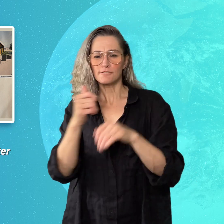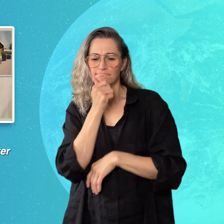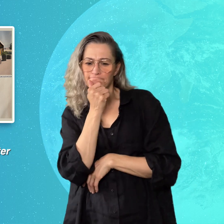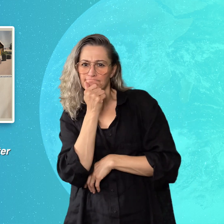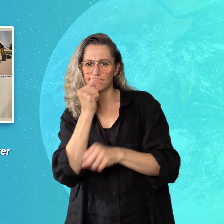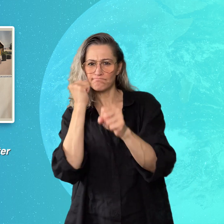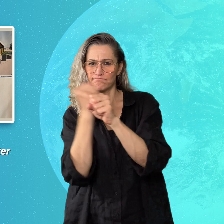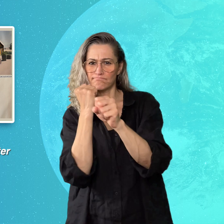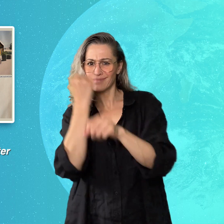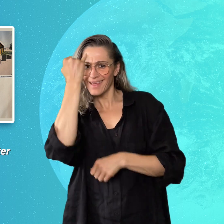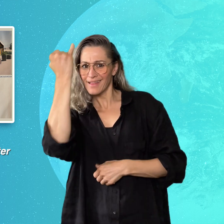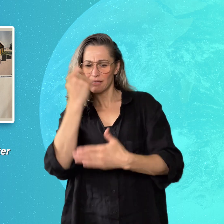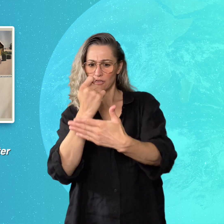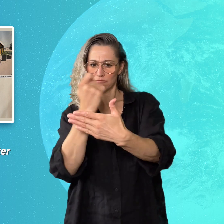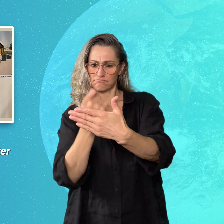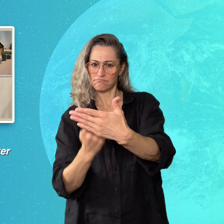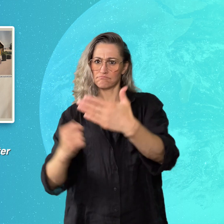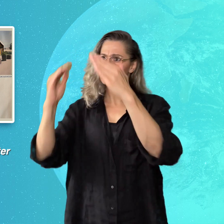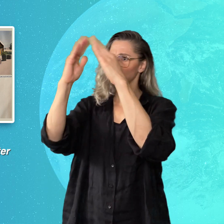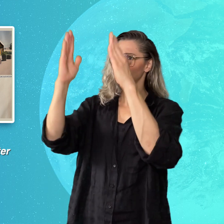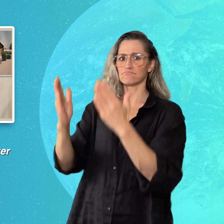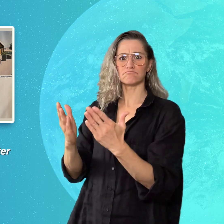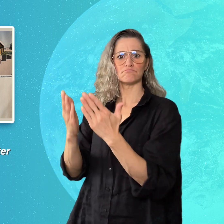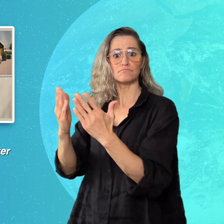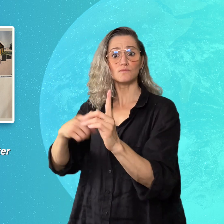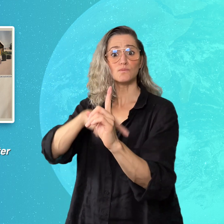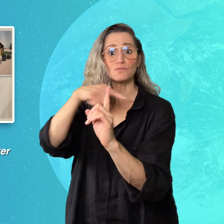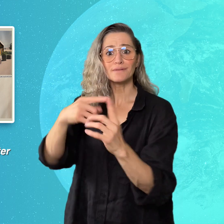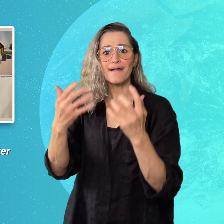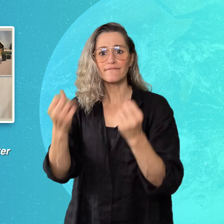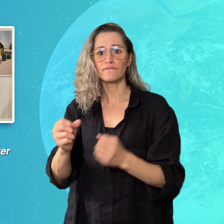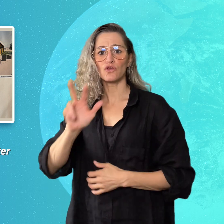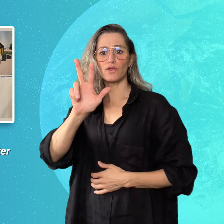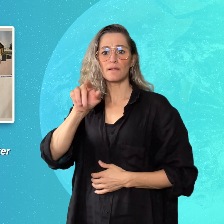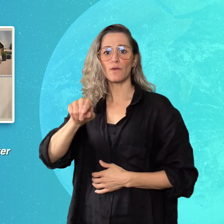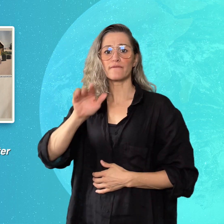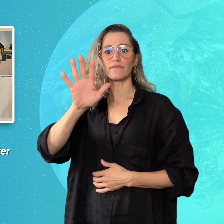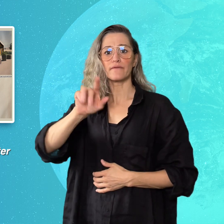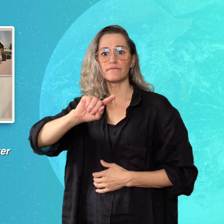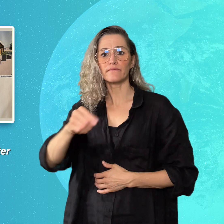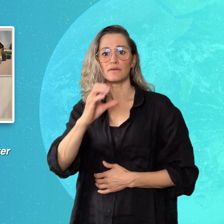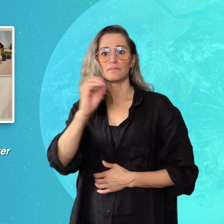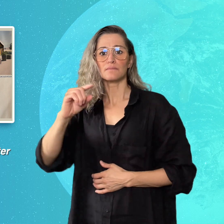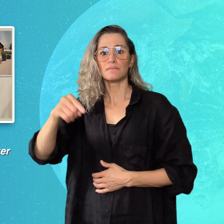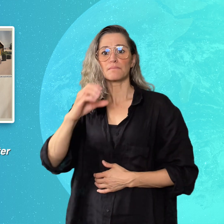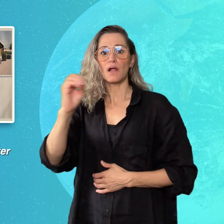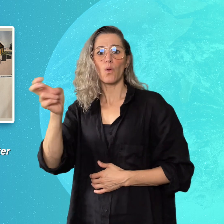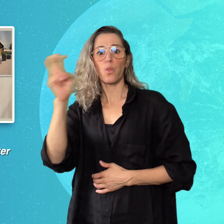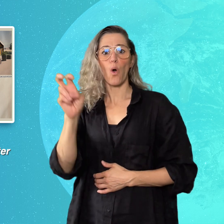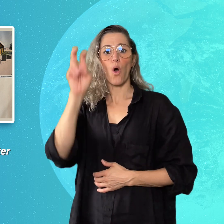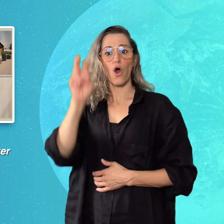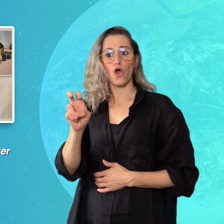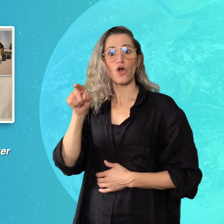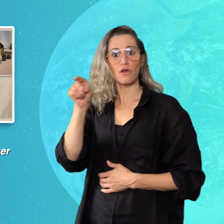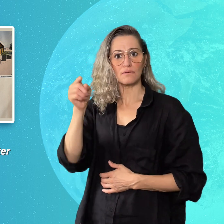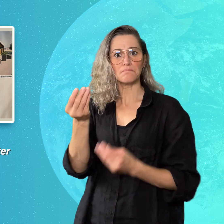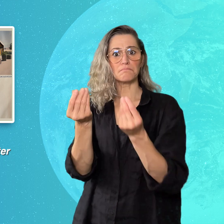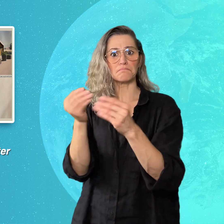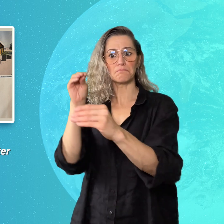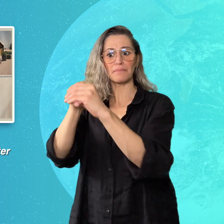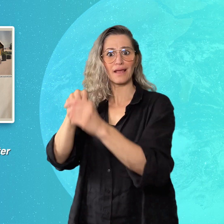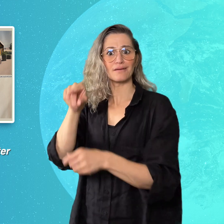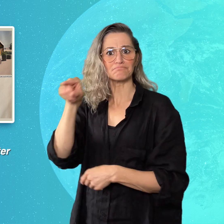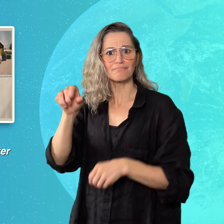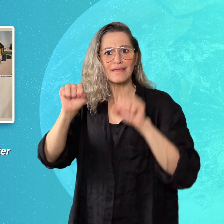completed a design and $3.5 million in the bank to complete